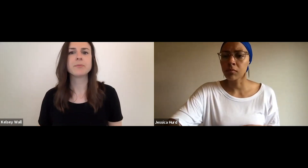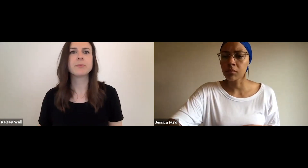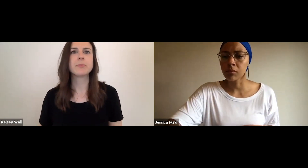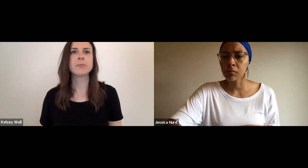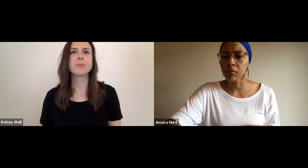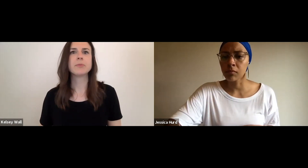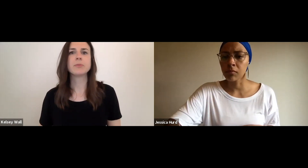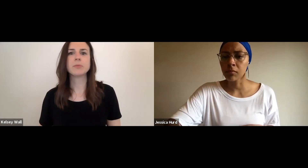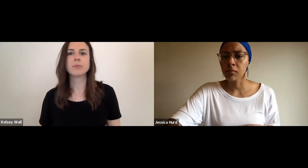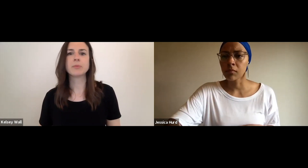So, the last one...